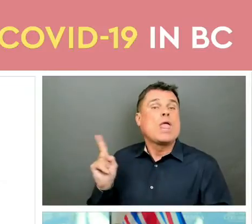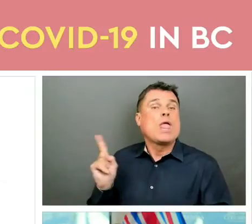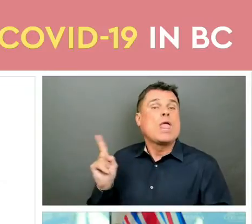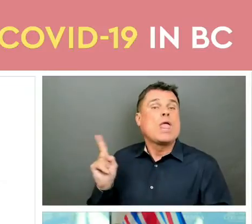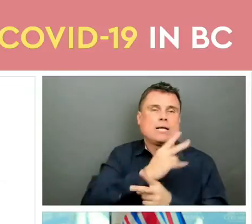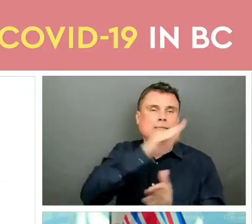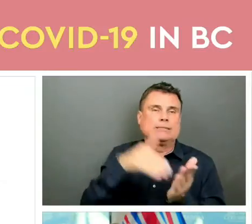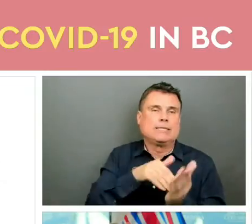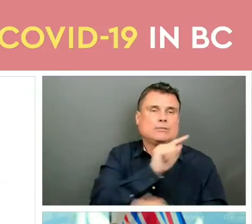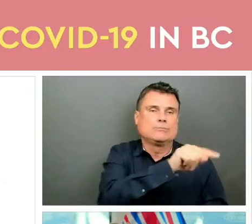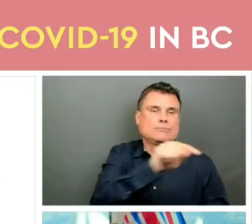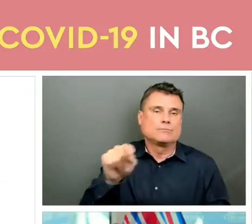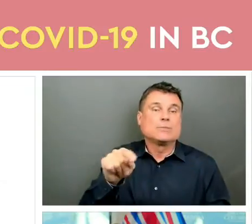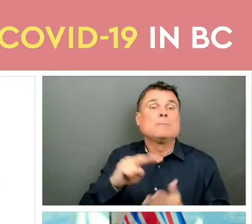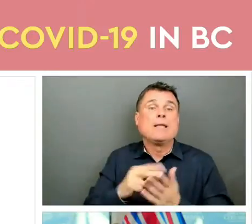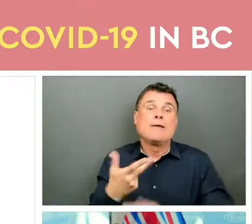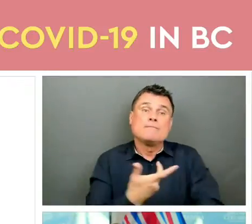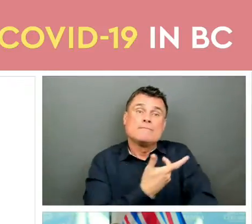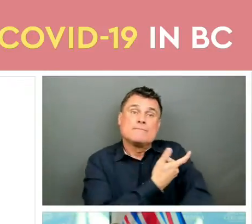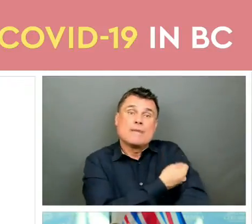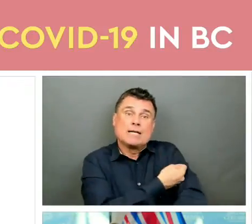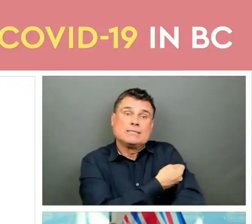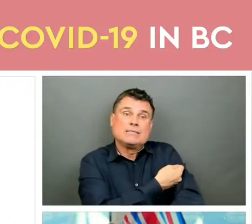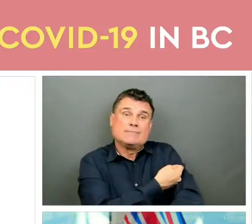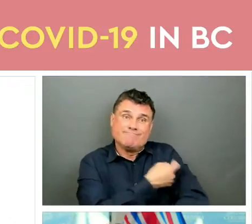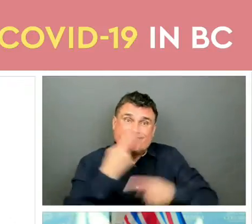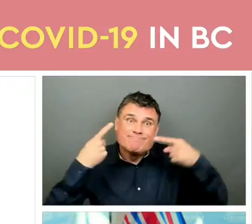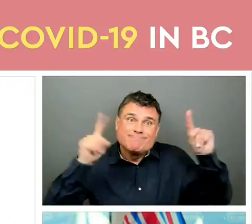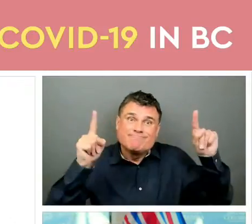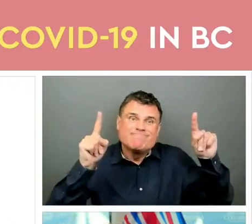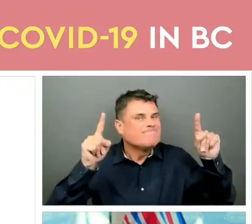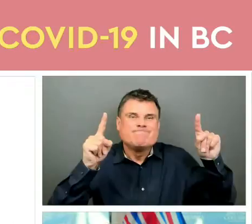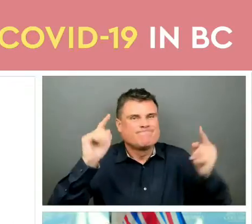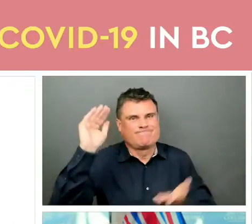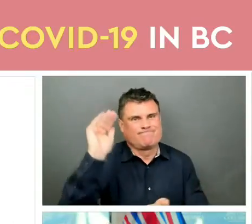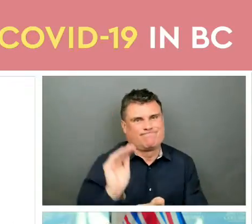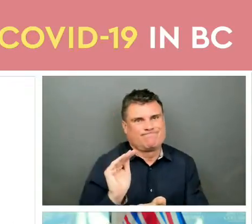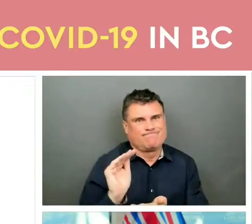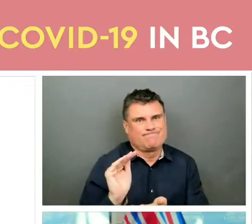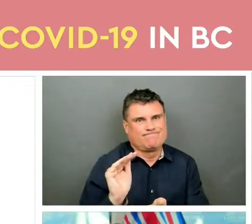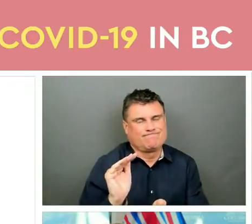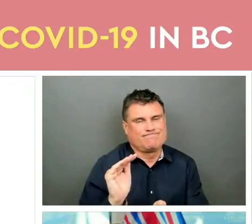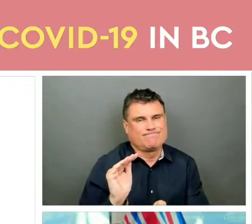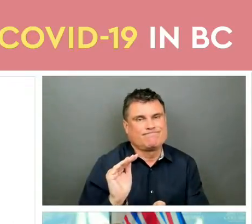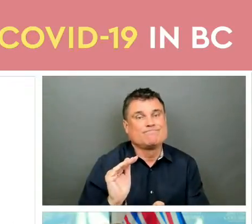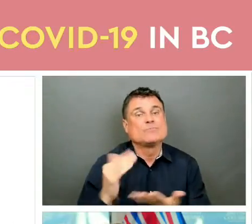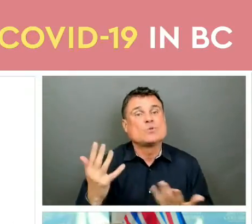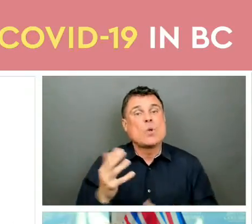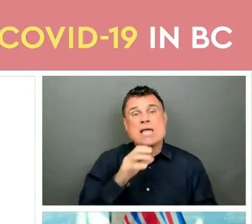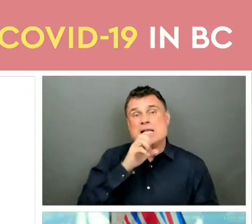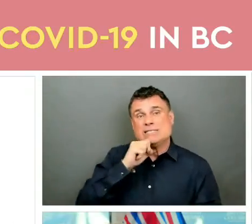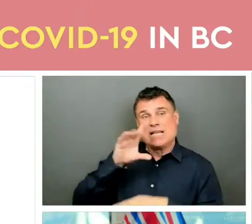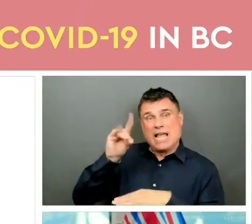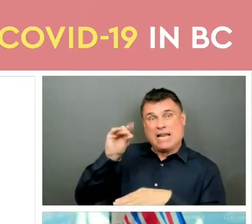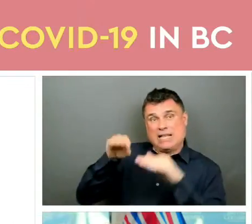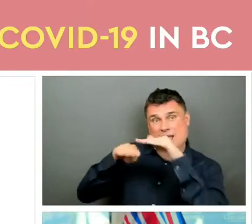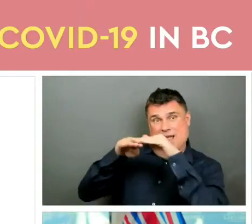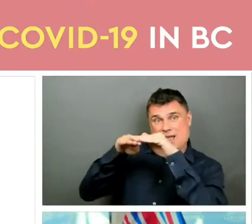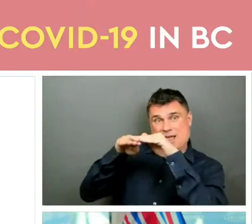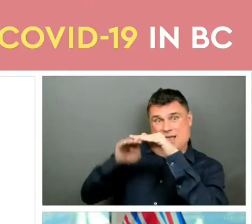the program and rates in long term care, so people over 80 now, and it is a small number, but this